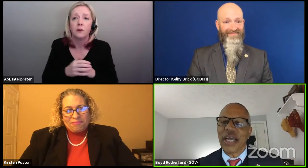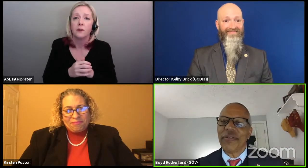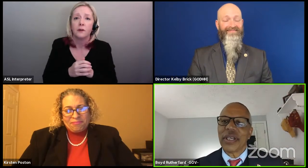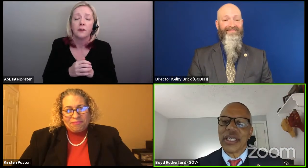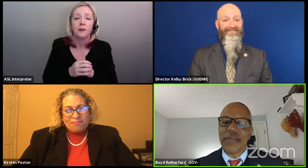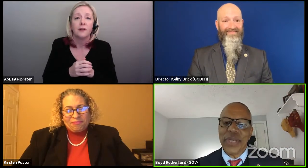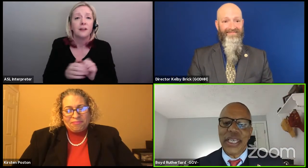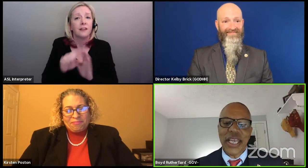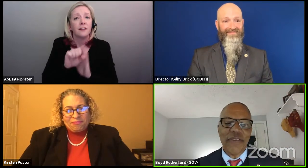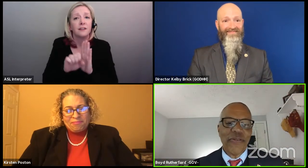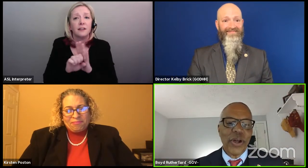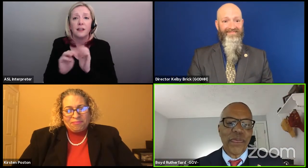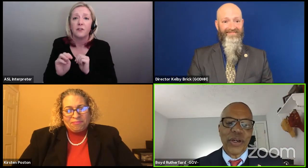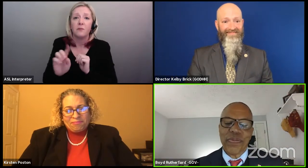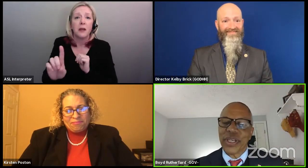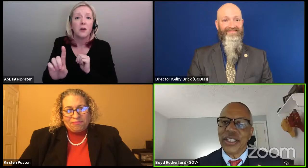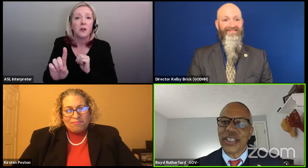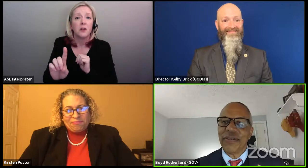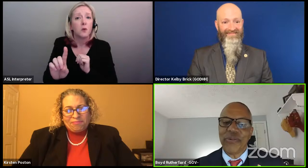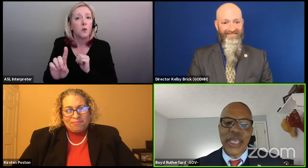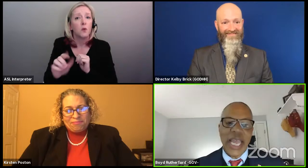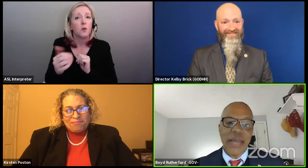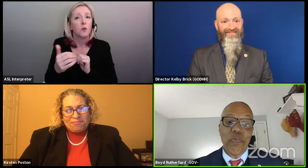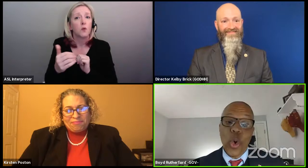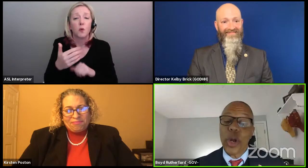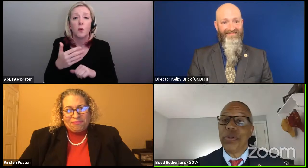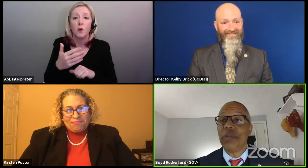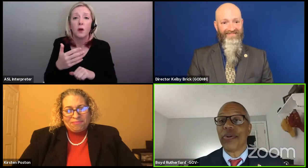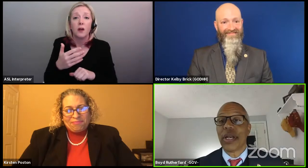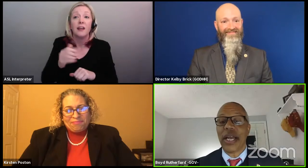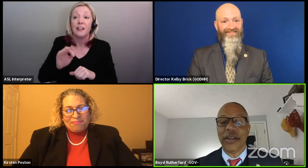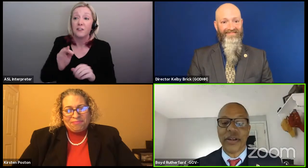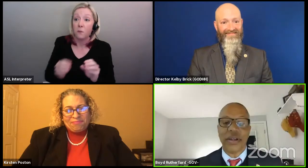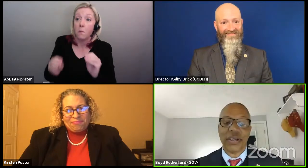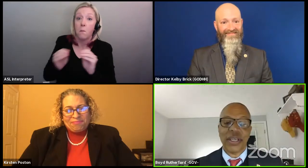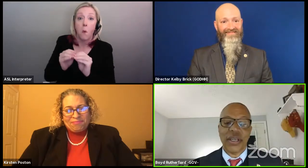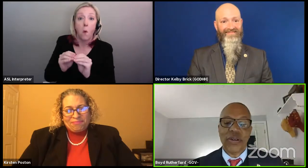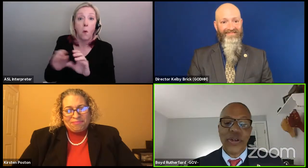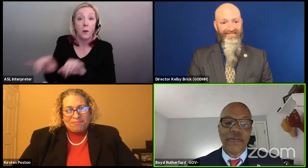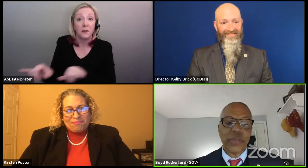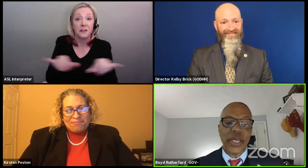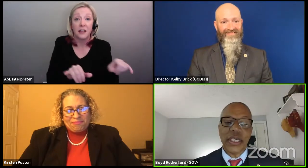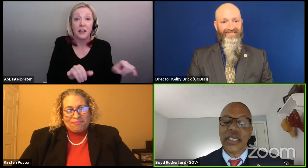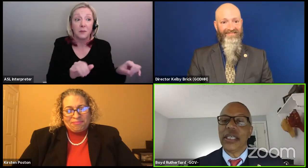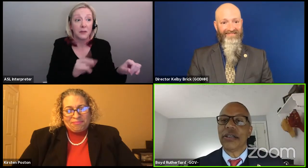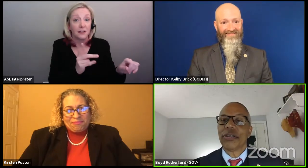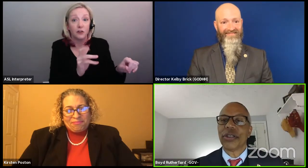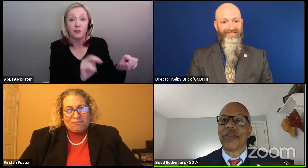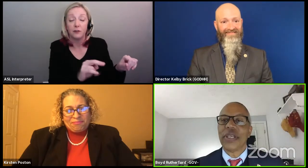definitely be a far better place if we have more people like her who spent years serving